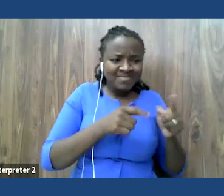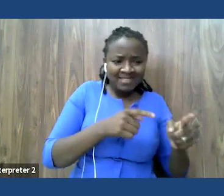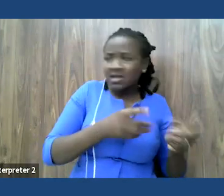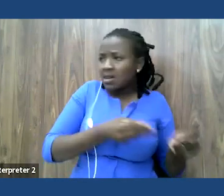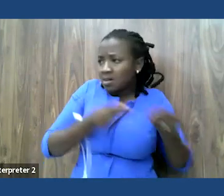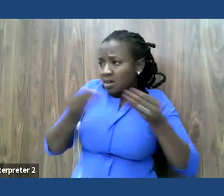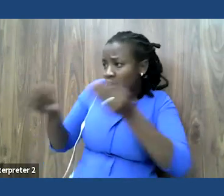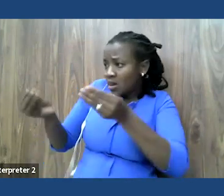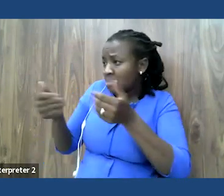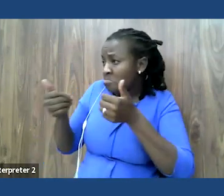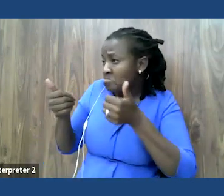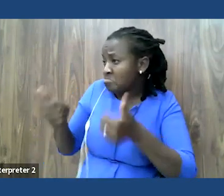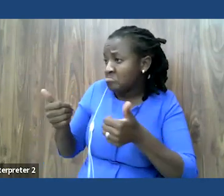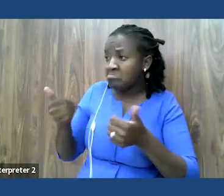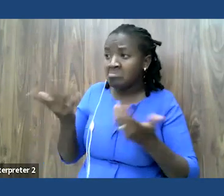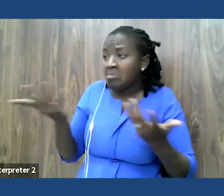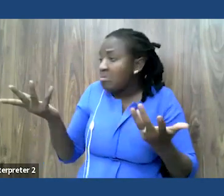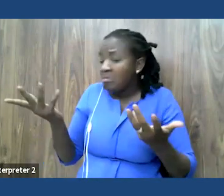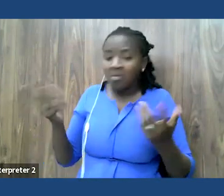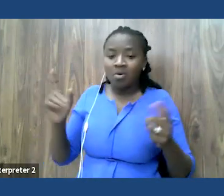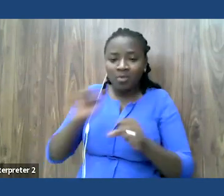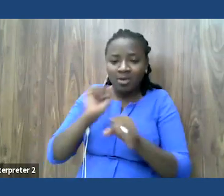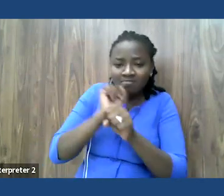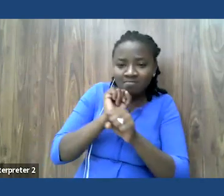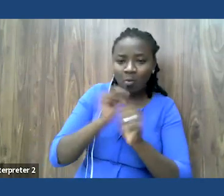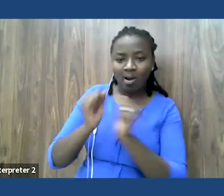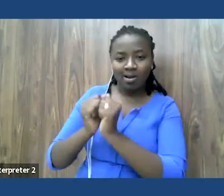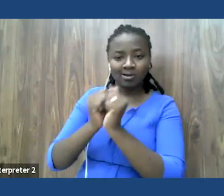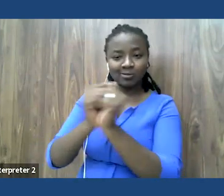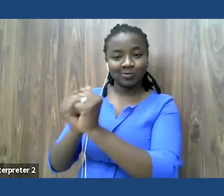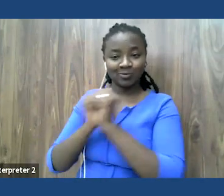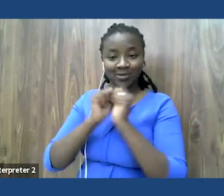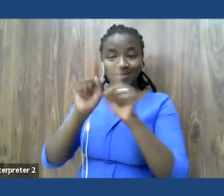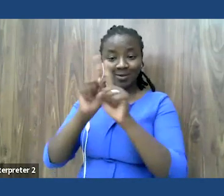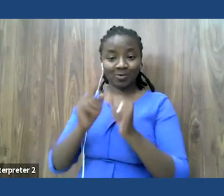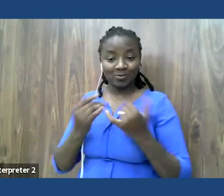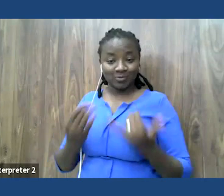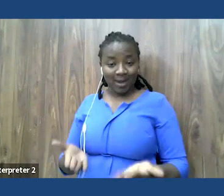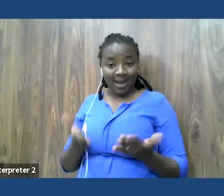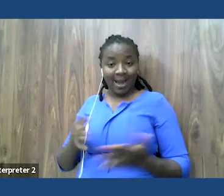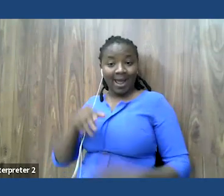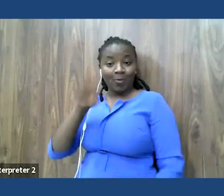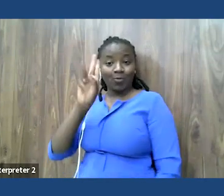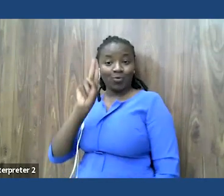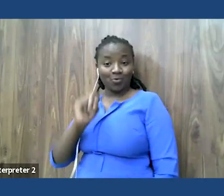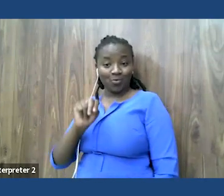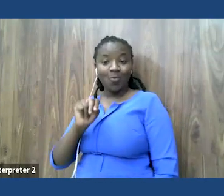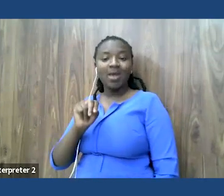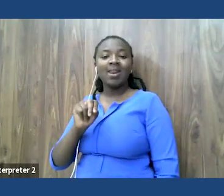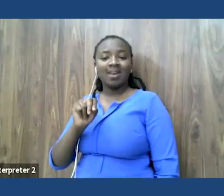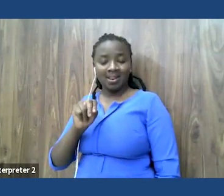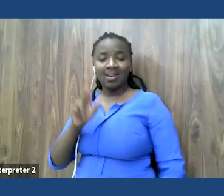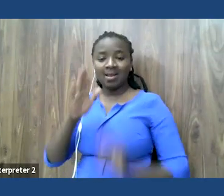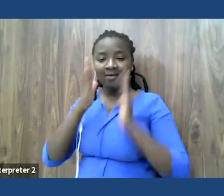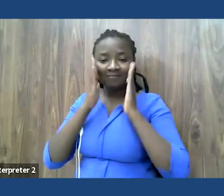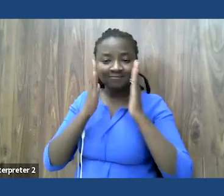So at the time when the UN's really beginning to put into action the legal framework, I